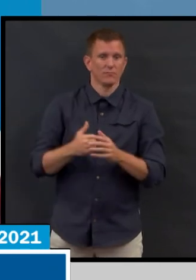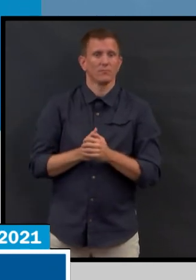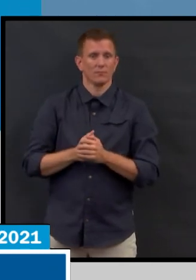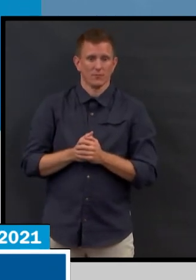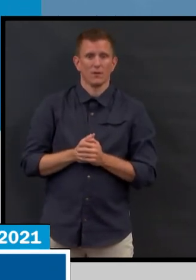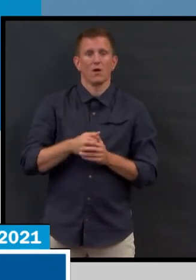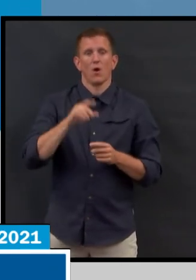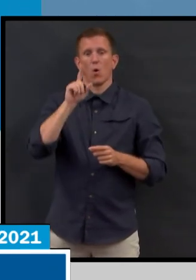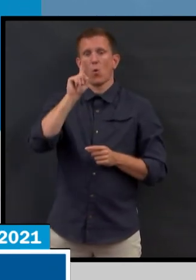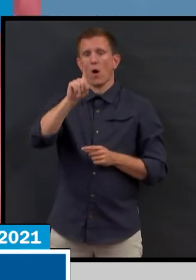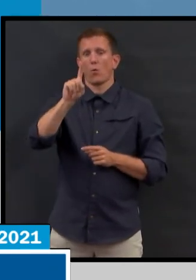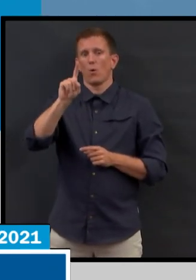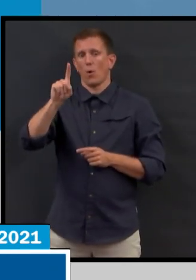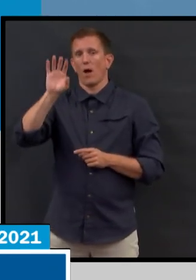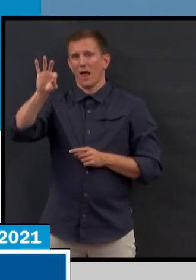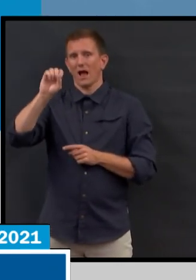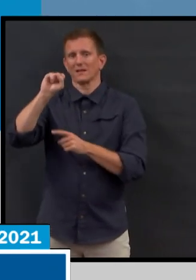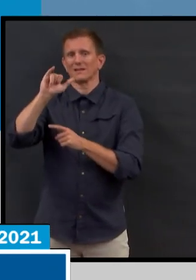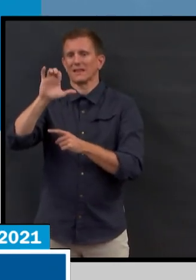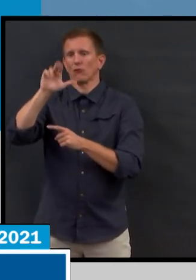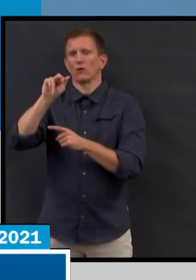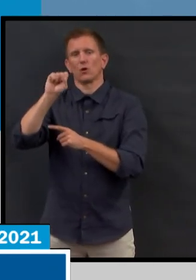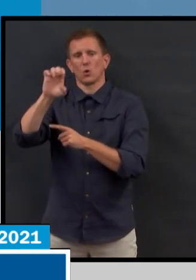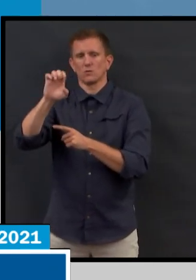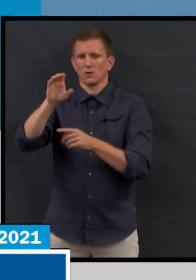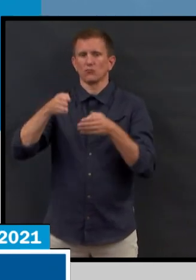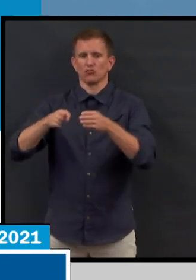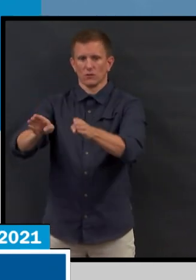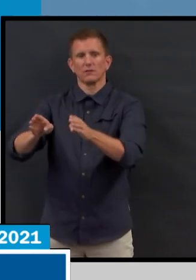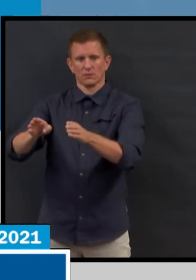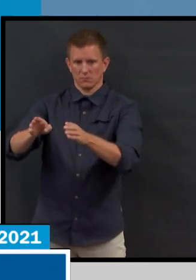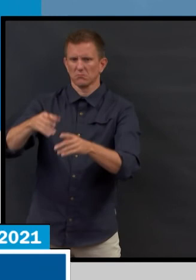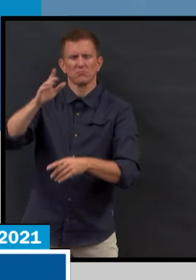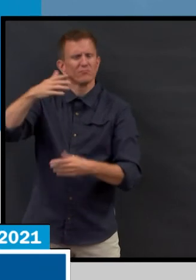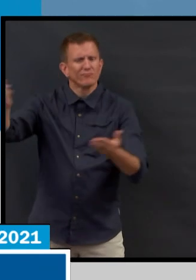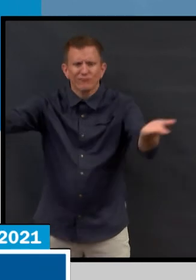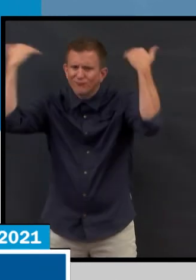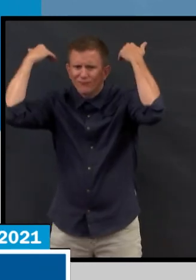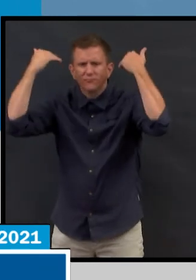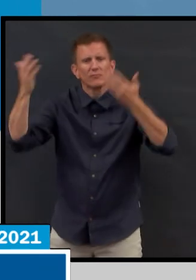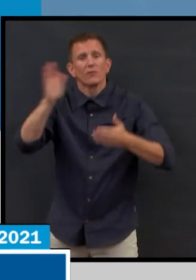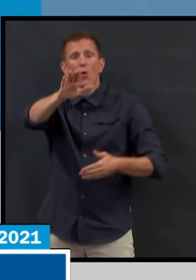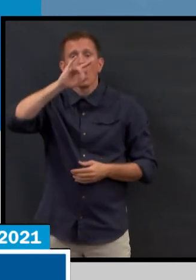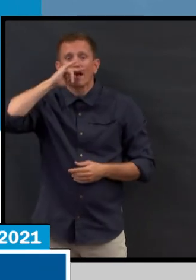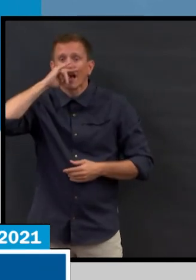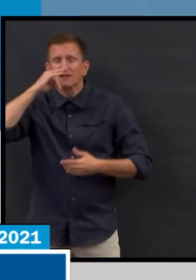everyone to come on out. Bring your kids enjoy a great uh uh block party and enjoy some ice cream